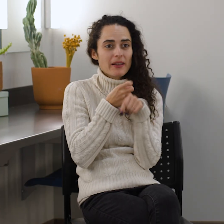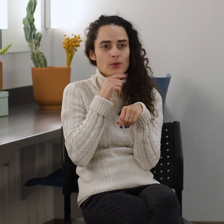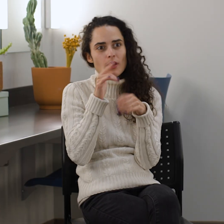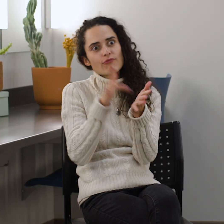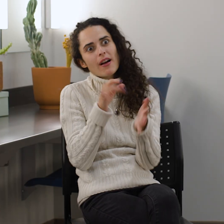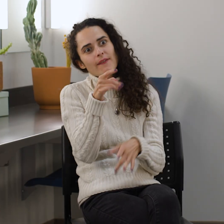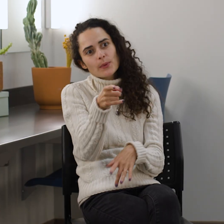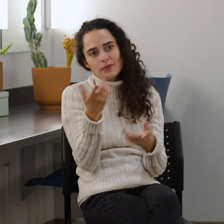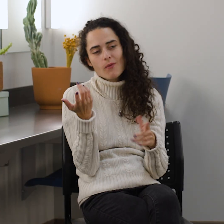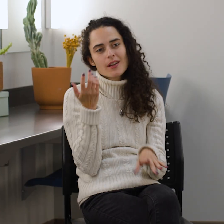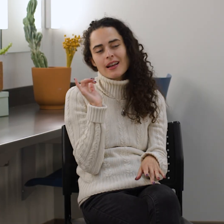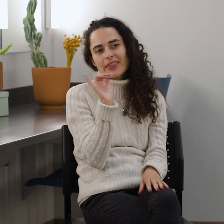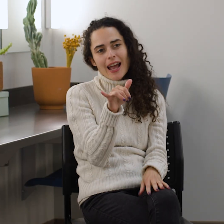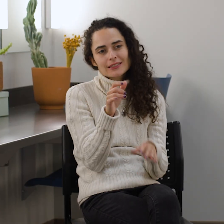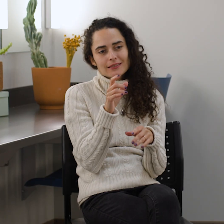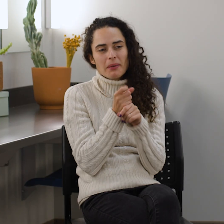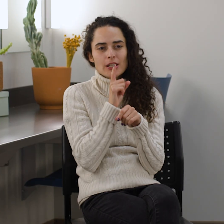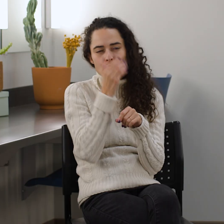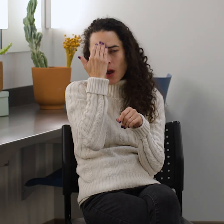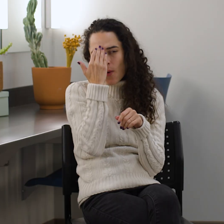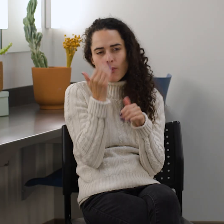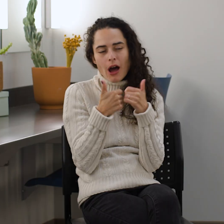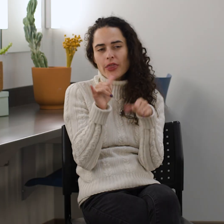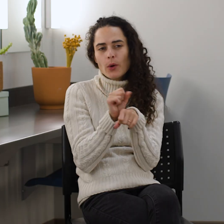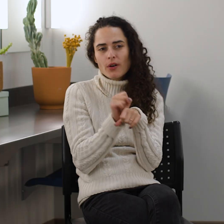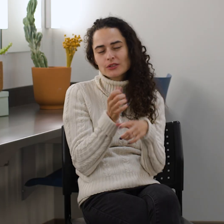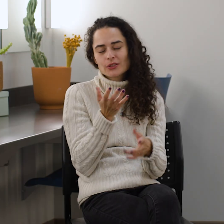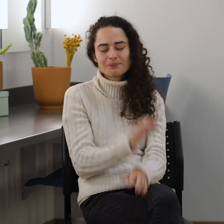and make sure nobody’s taking advantage of you. Just make sure you know how it all works.